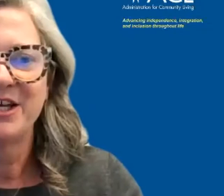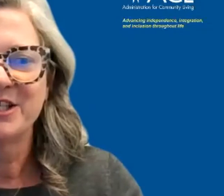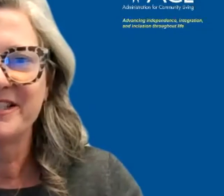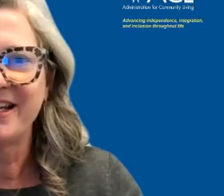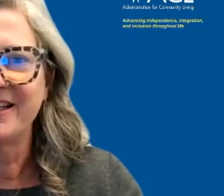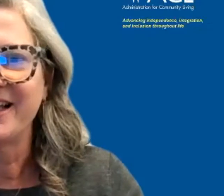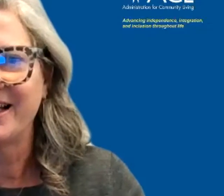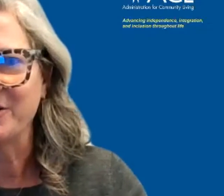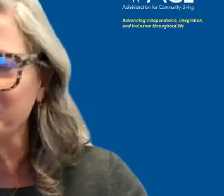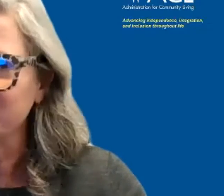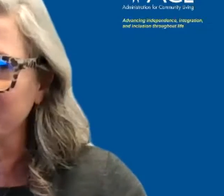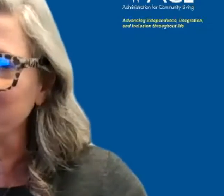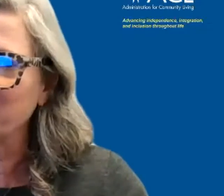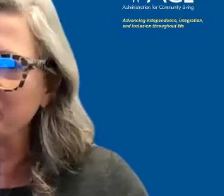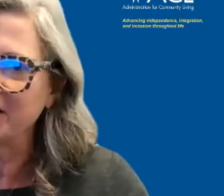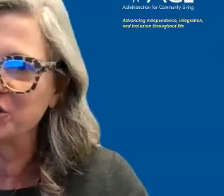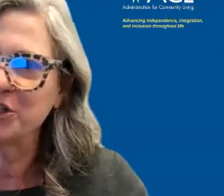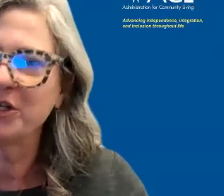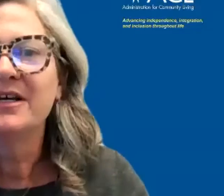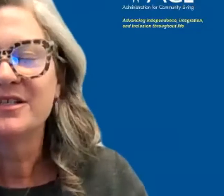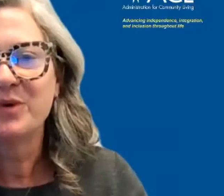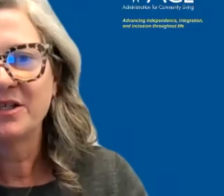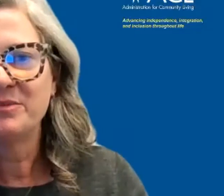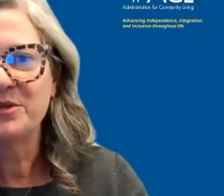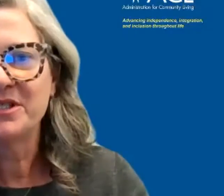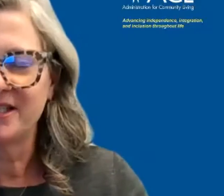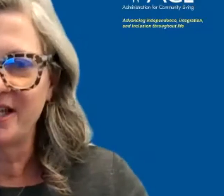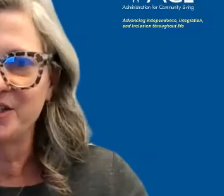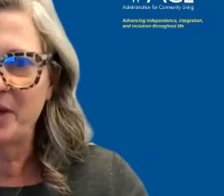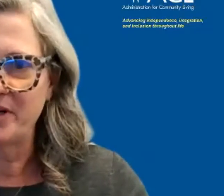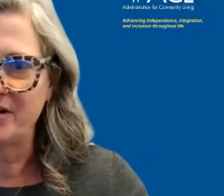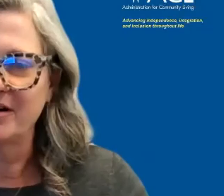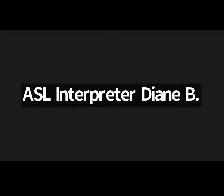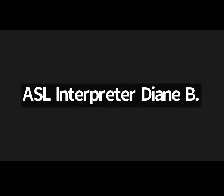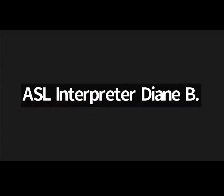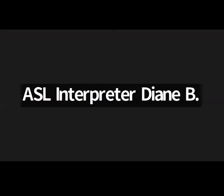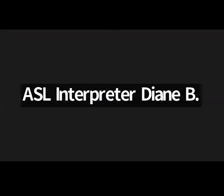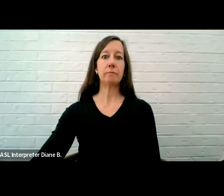Good day, hey? Chris gives me great pleasure to welcome you to today's webinar on communities,